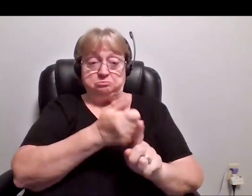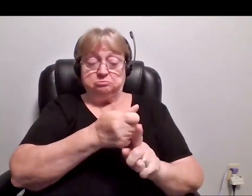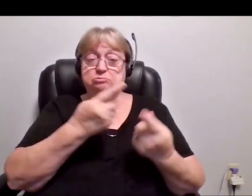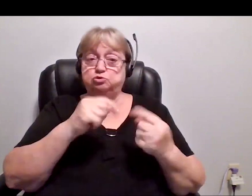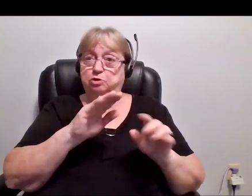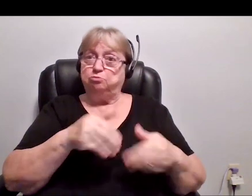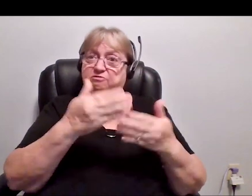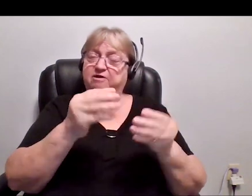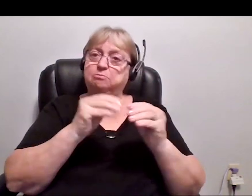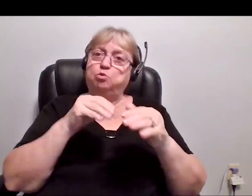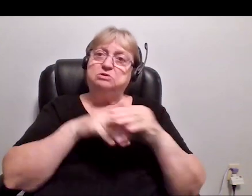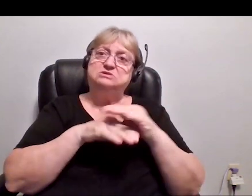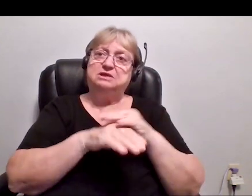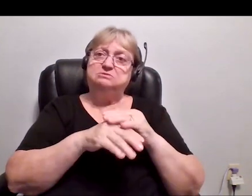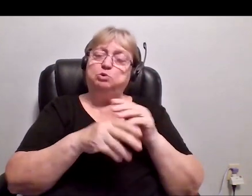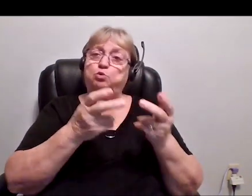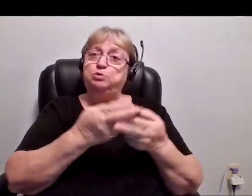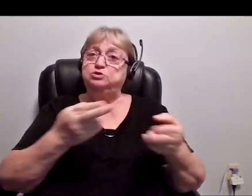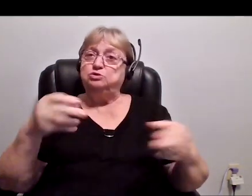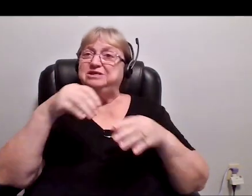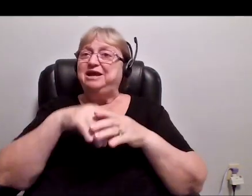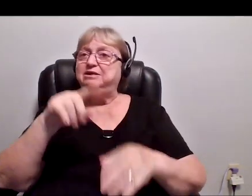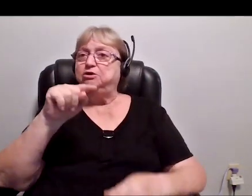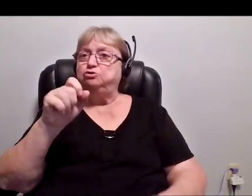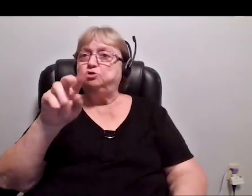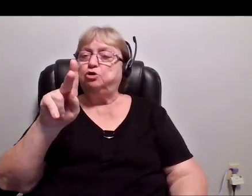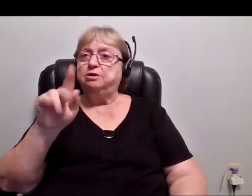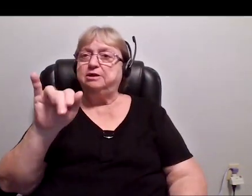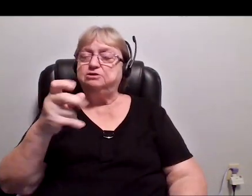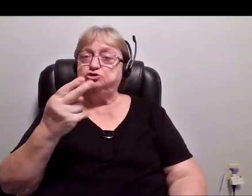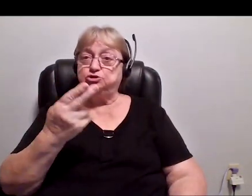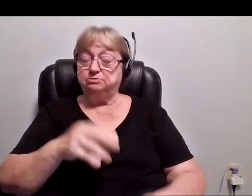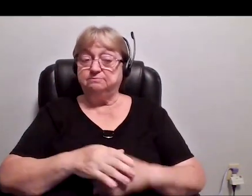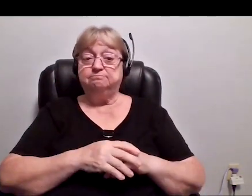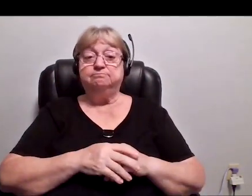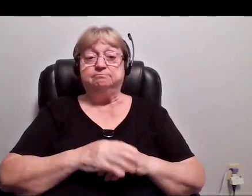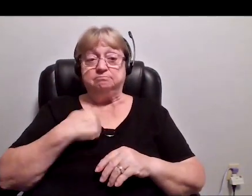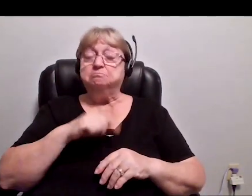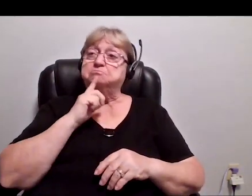that are in Turkish. We helped them find a 3D printing distributor